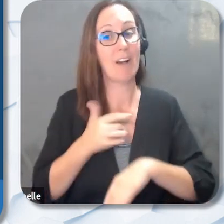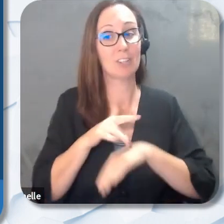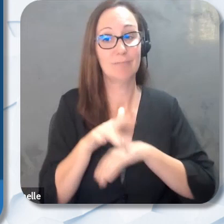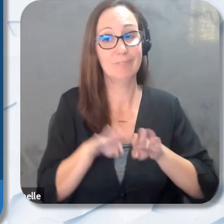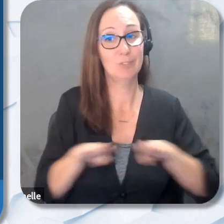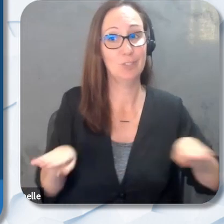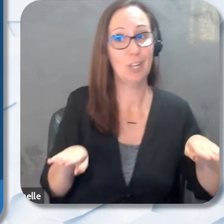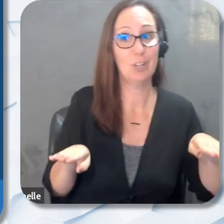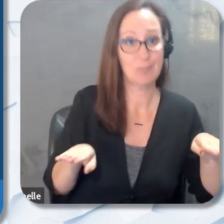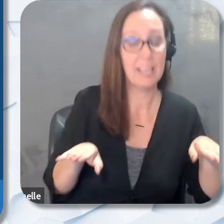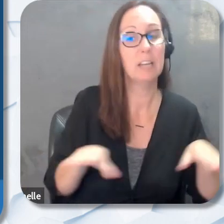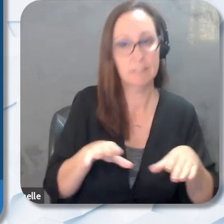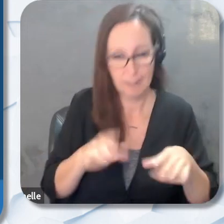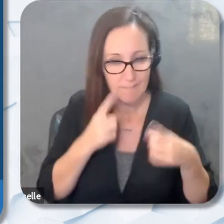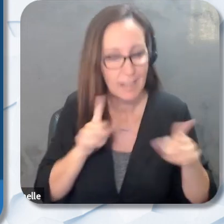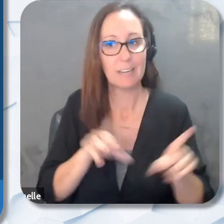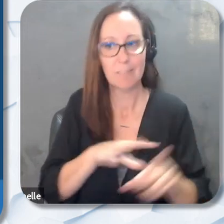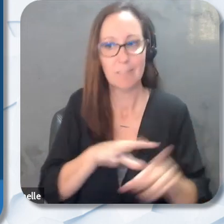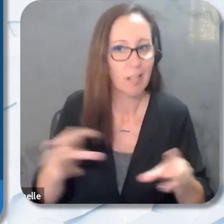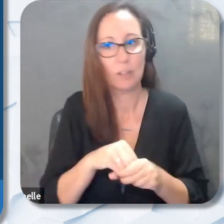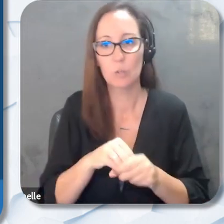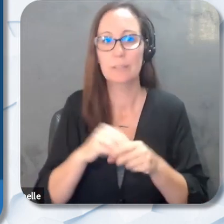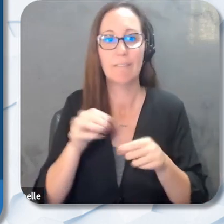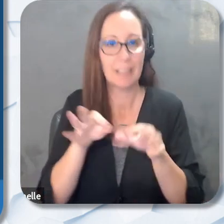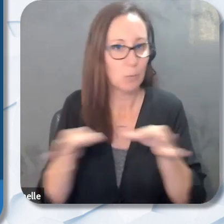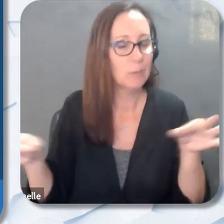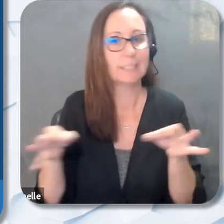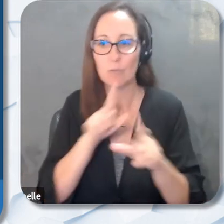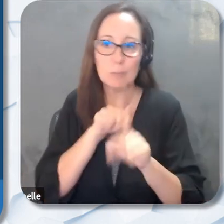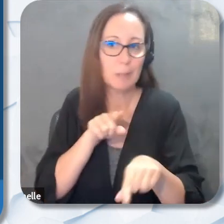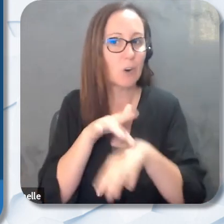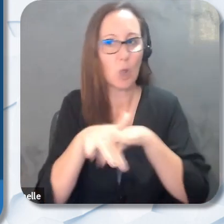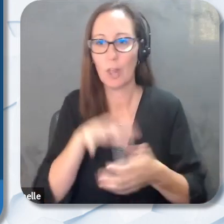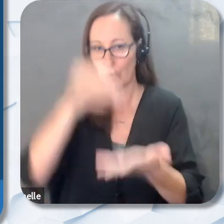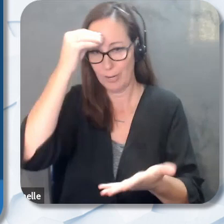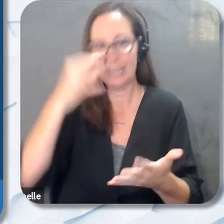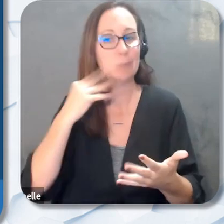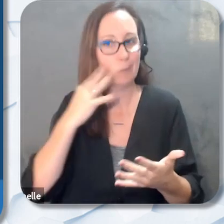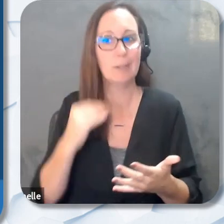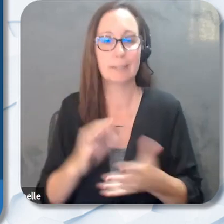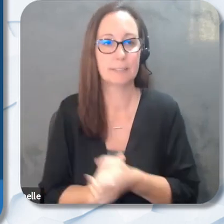inclusive and culturally and linguistically responsive early learning experience. Finally,